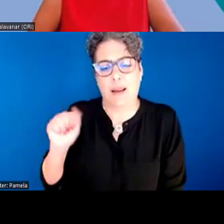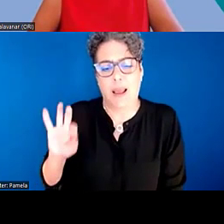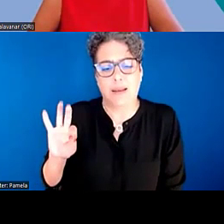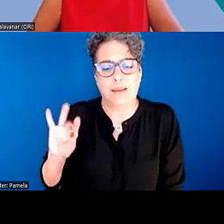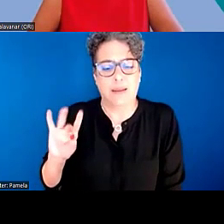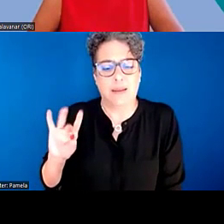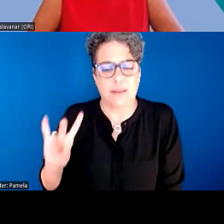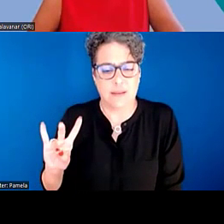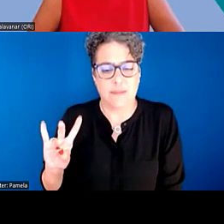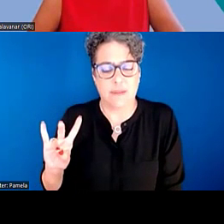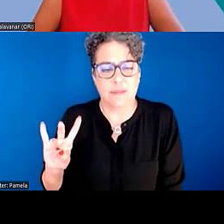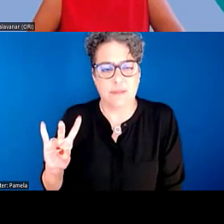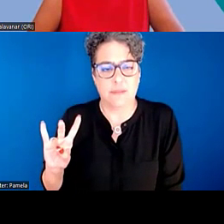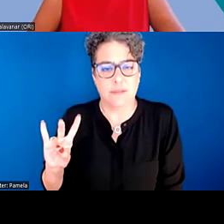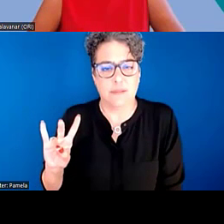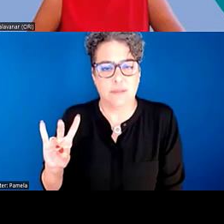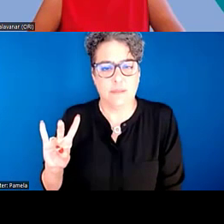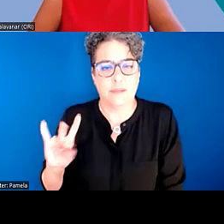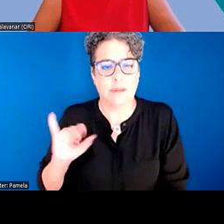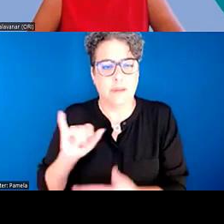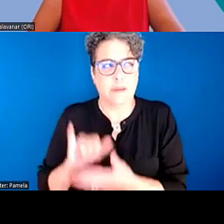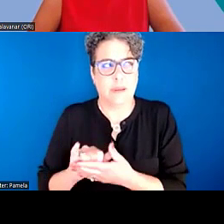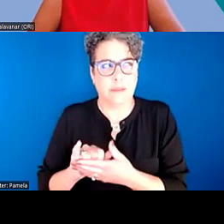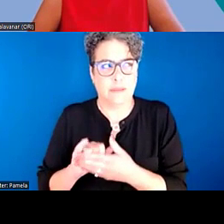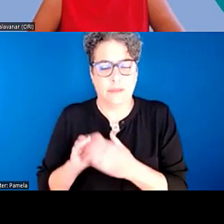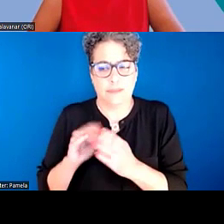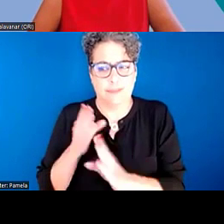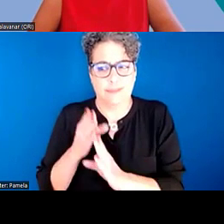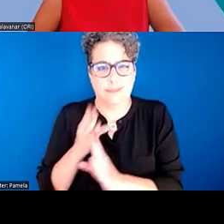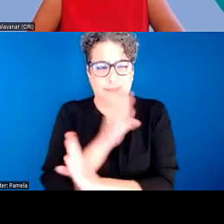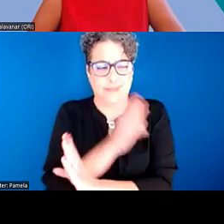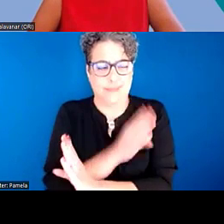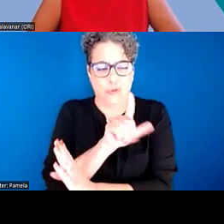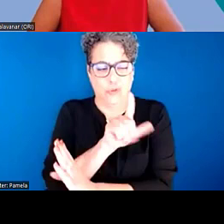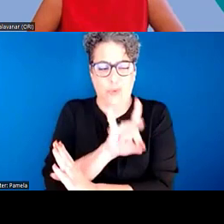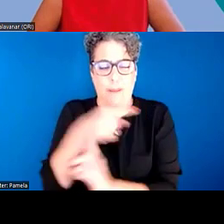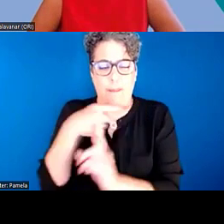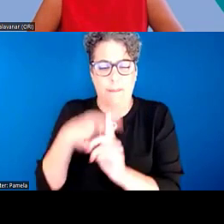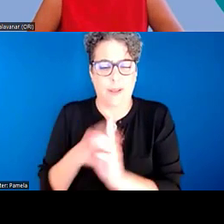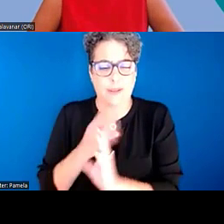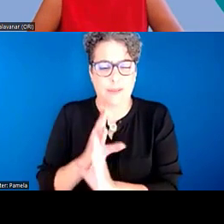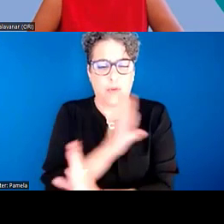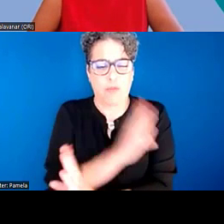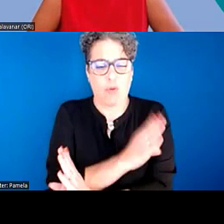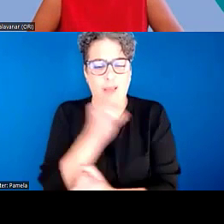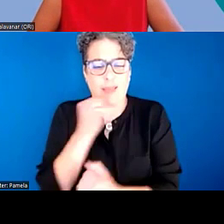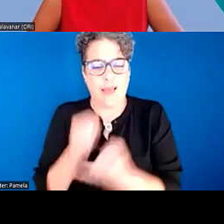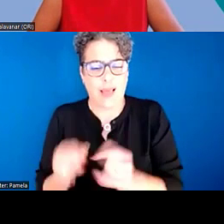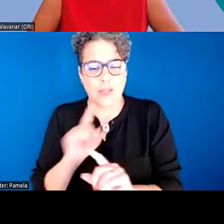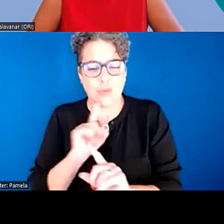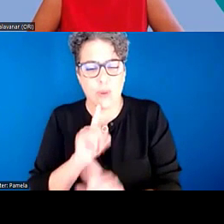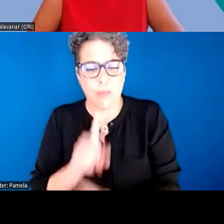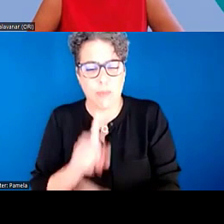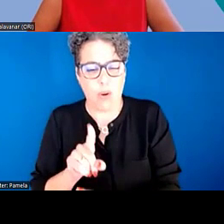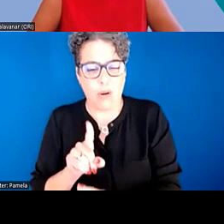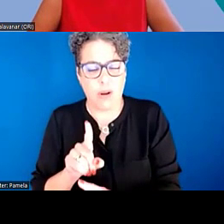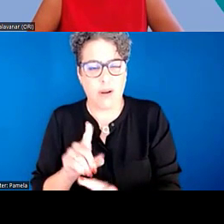which is 28 months prior to the reported follow-up, last reported follow-up and the first 4 months after the .. .